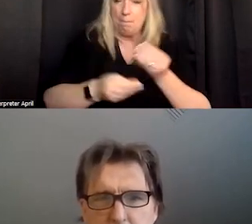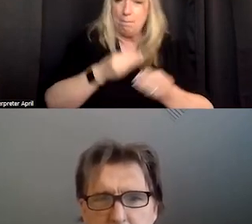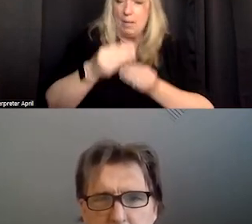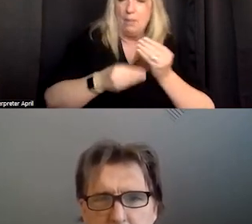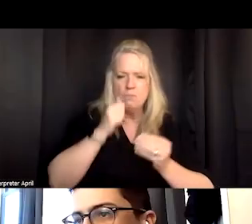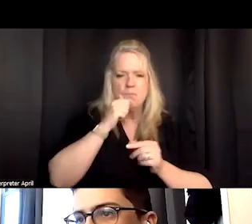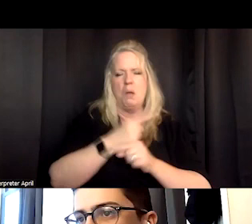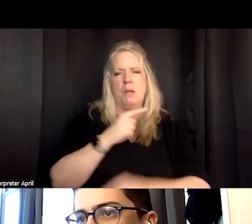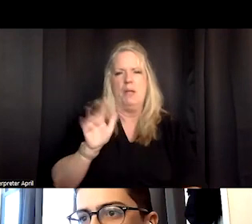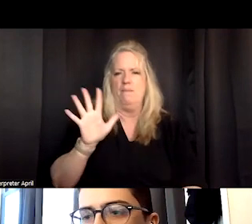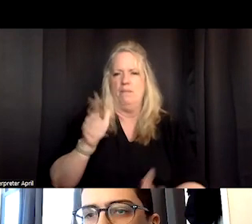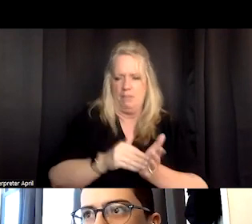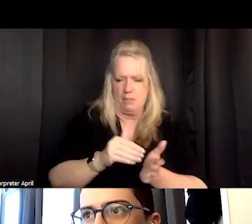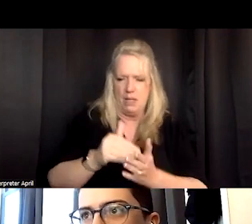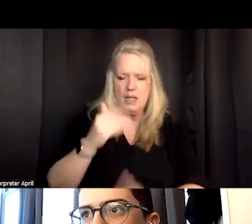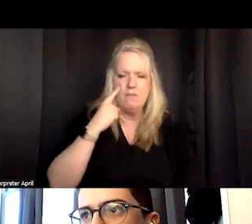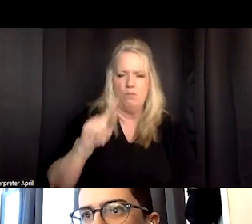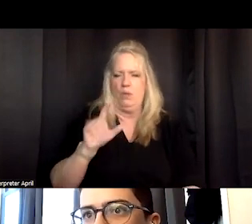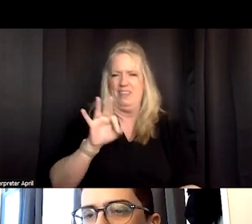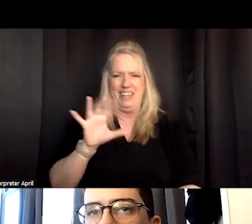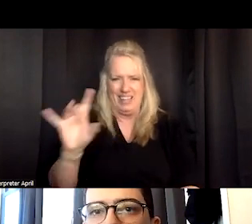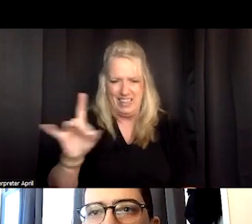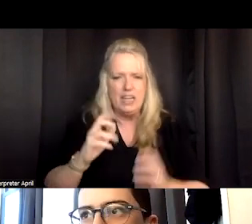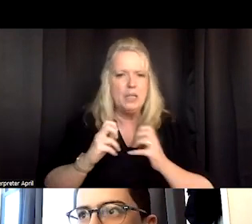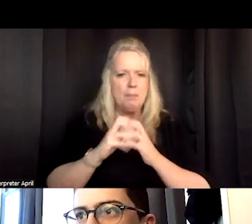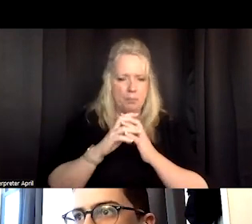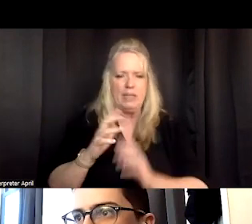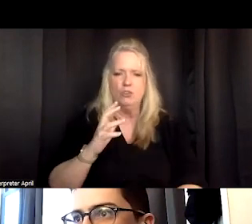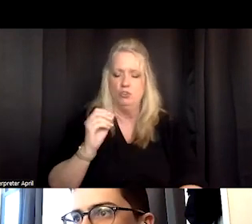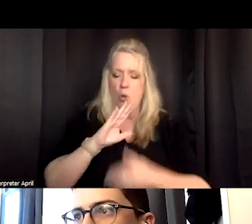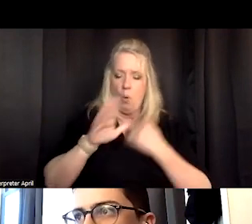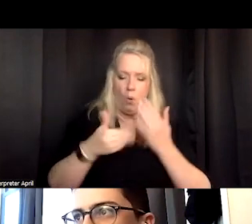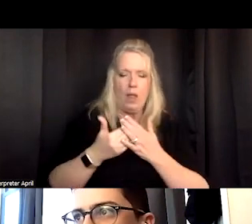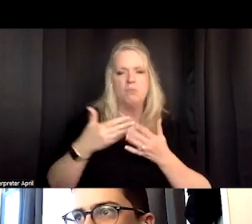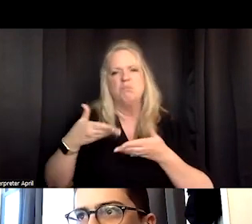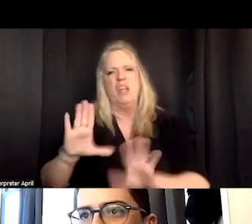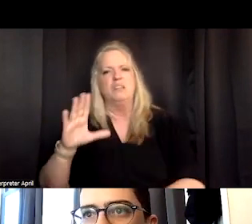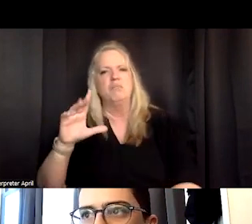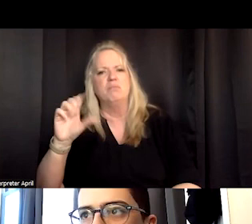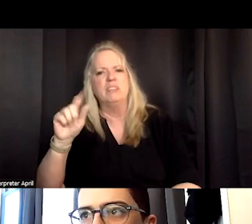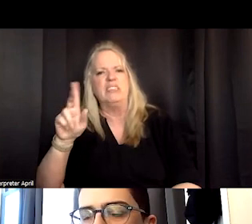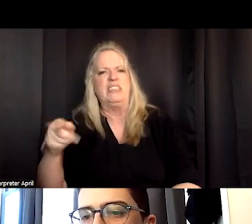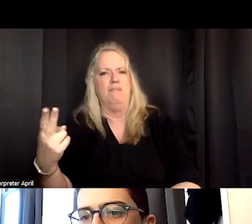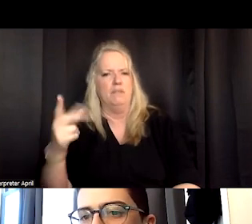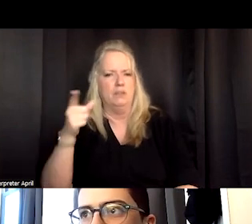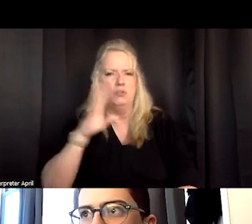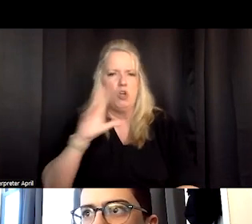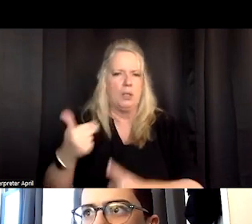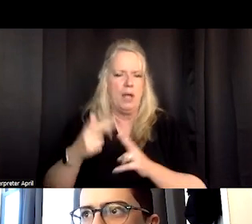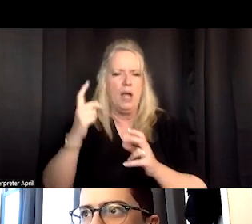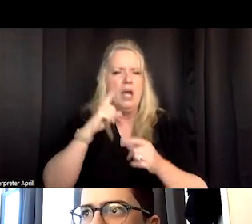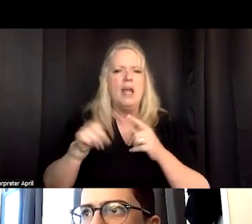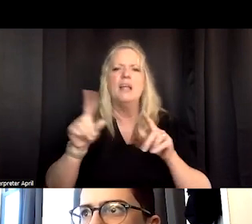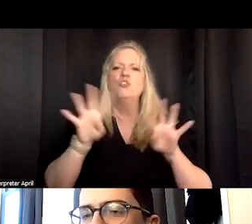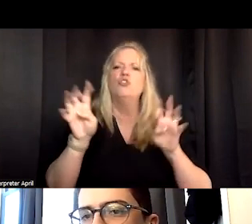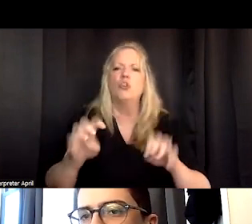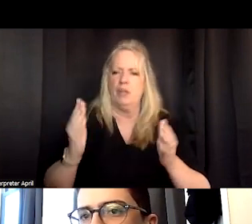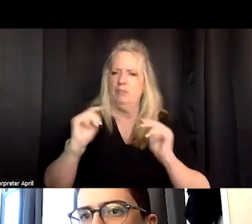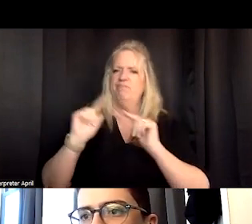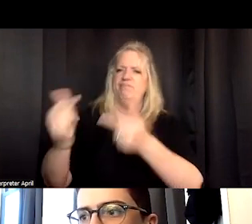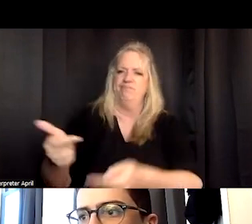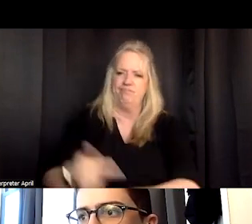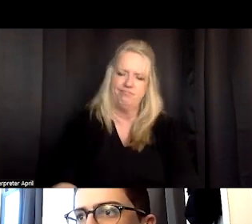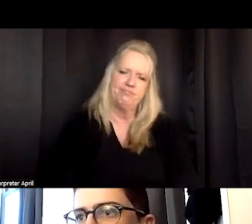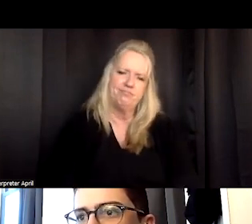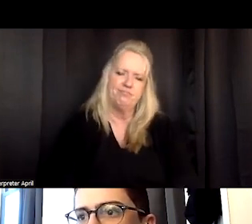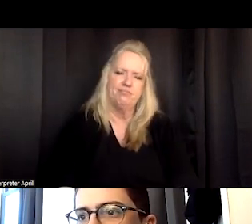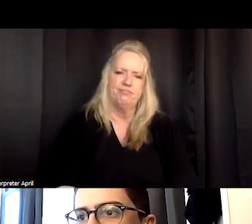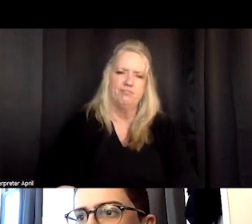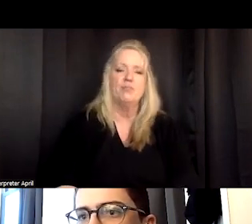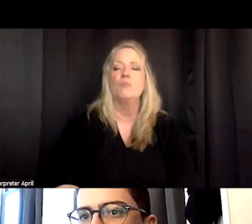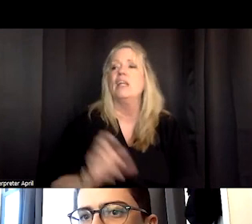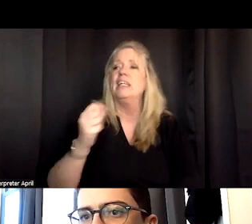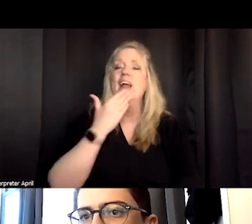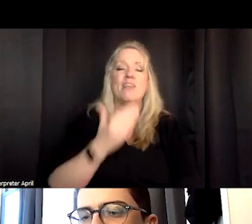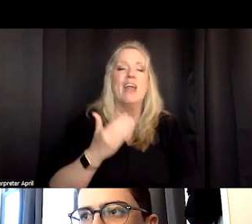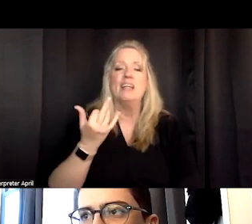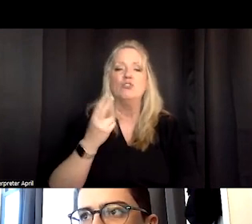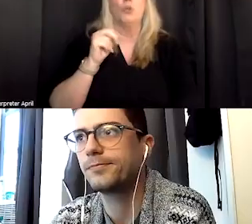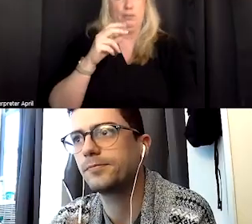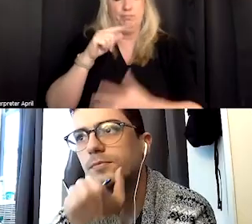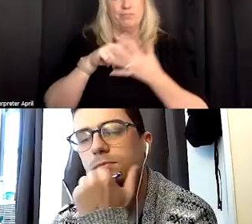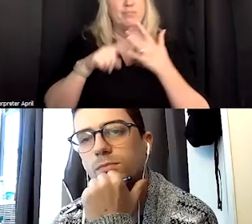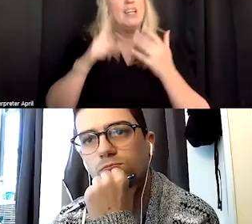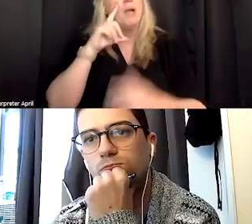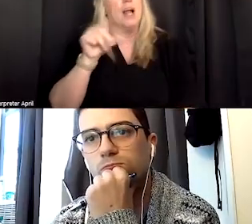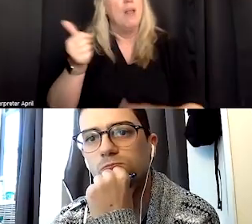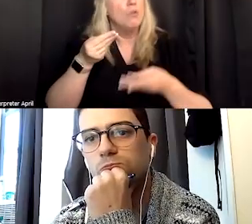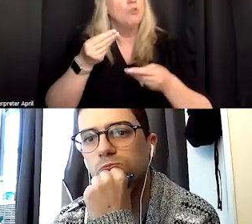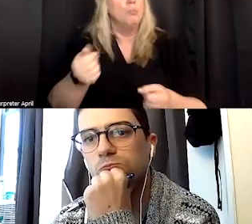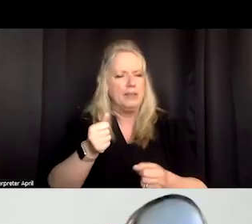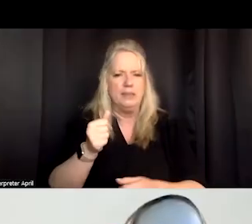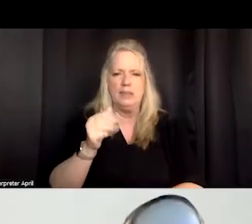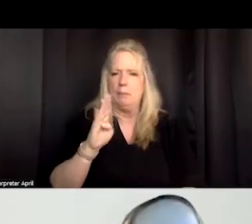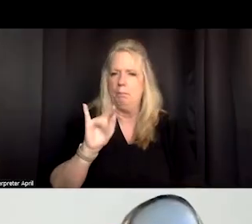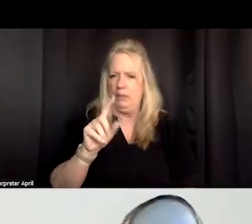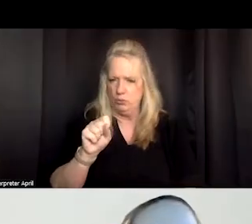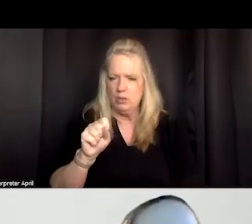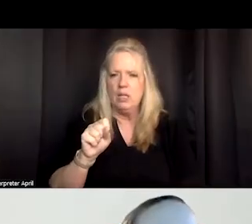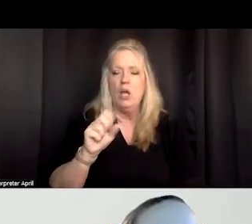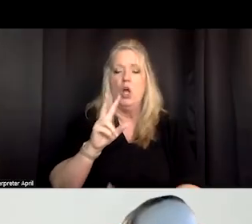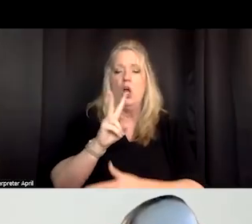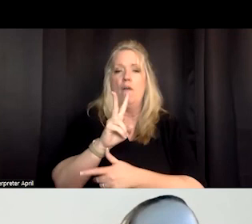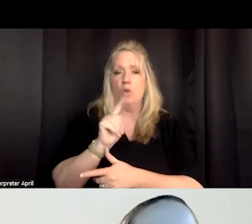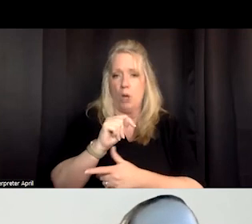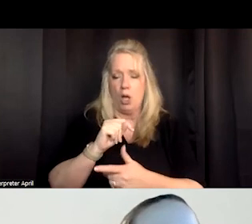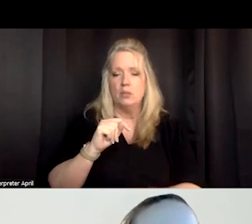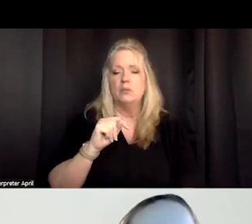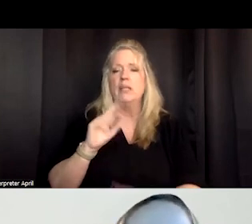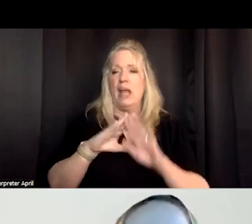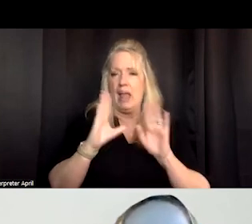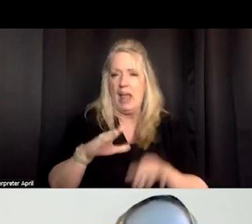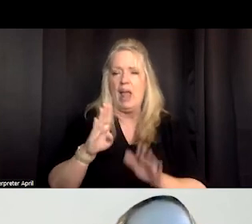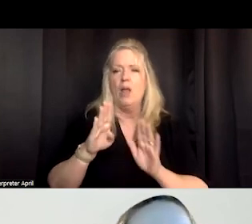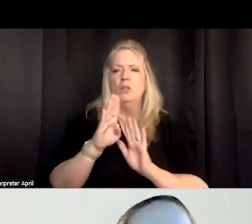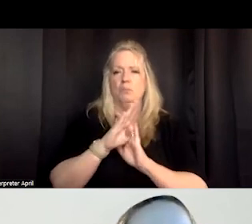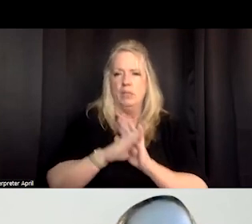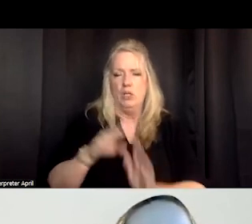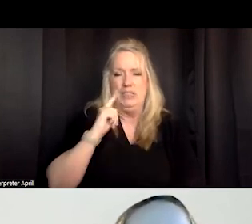MILLION FOR 988IMPLEMENTATION. A COUPLE SPENDING BILLS JUST TO MENTION. VERMONT, HOUSE BILL, 740,